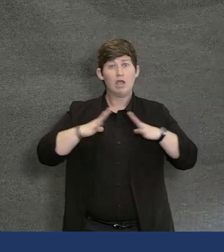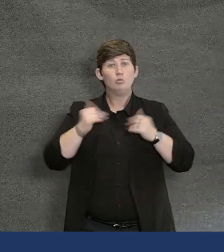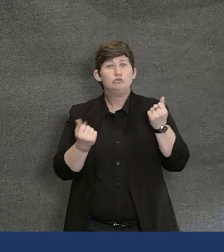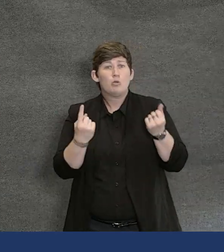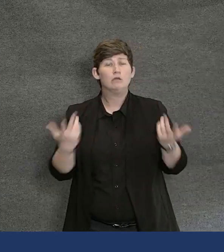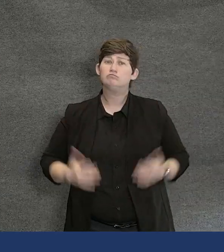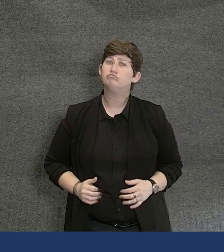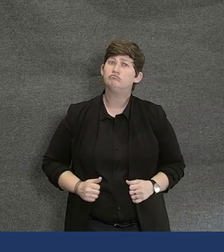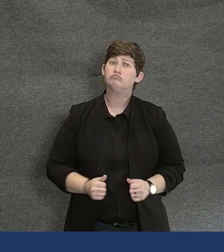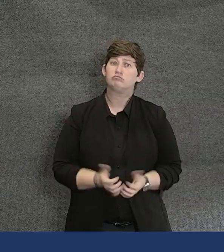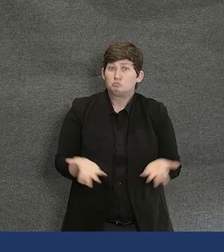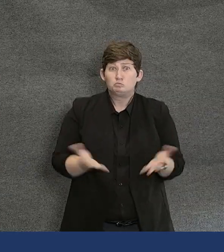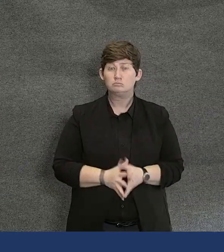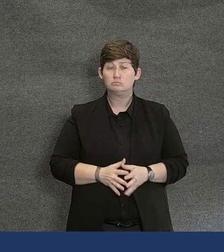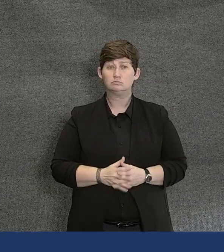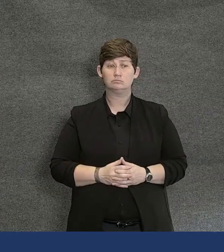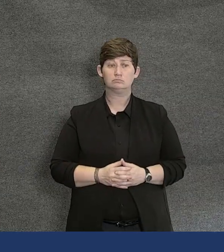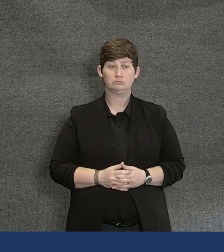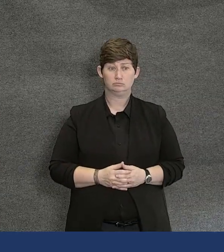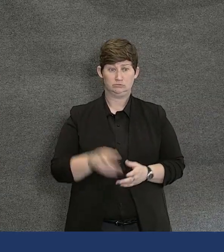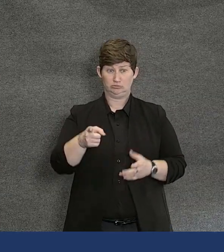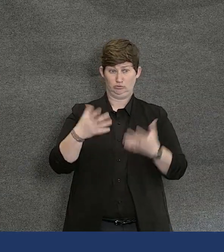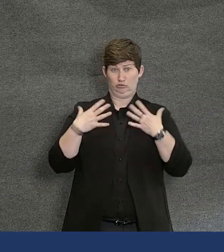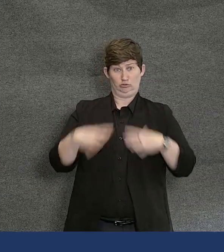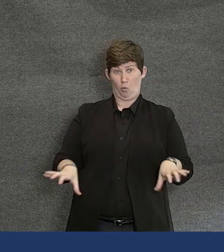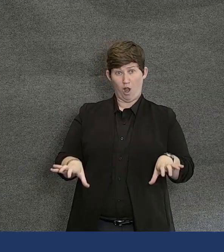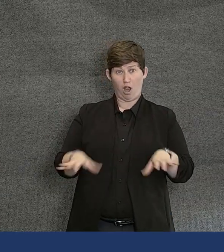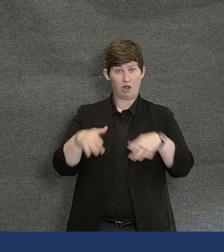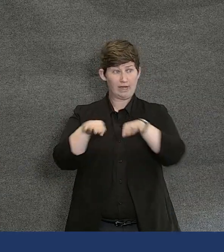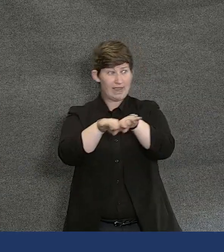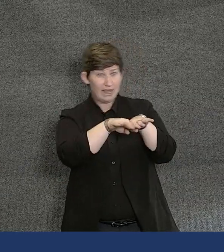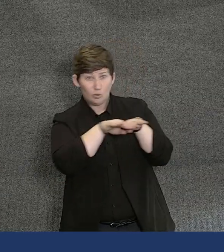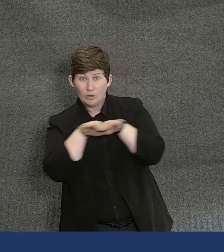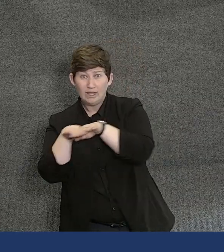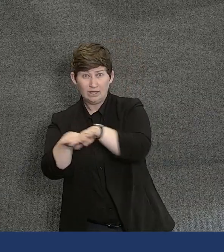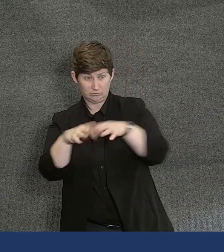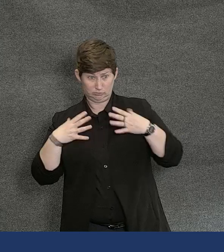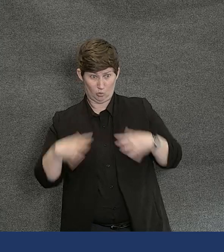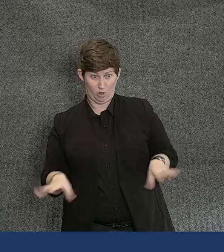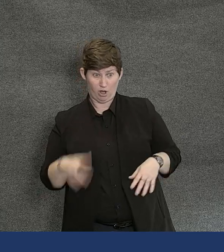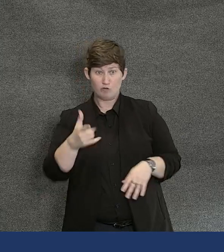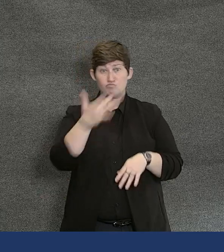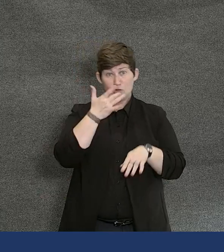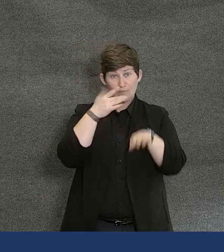And if you don't like equity, then are you for inequity?